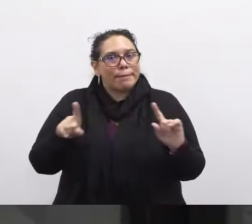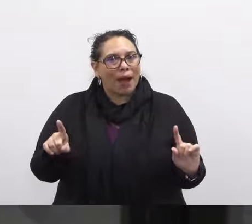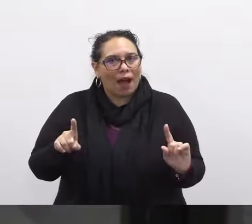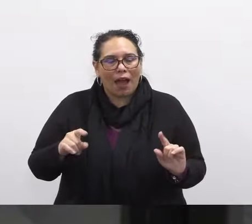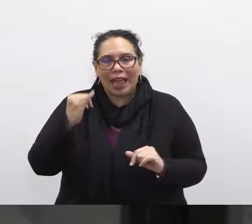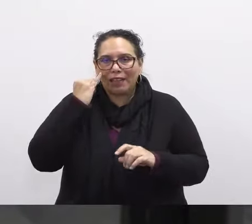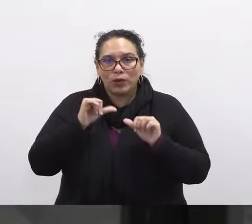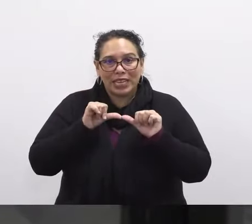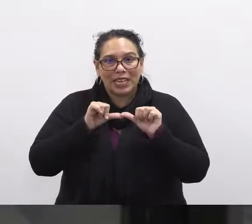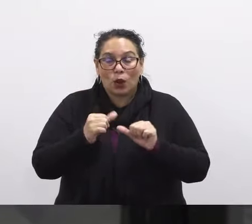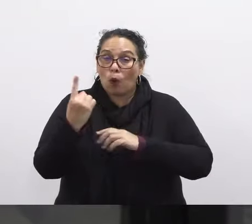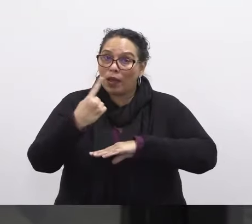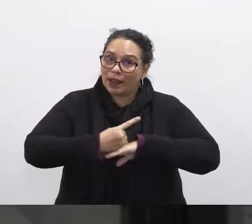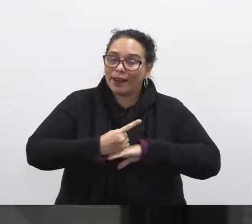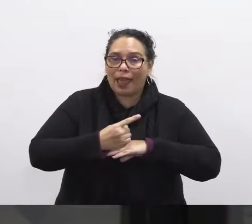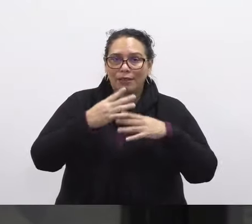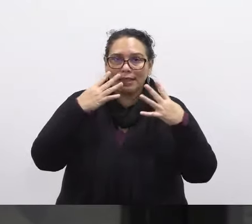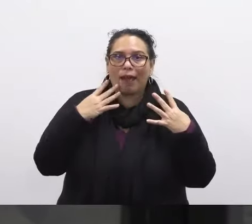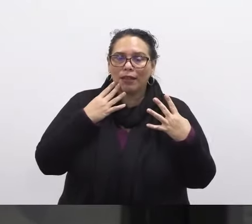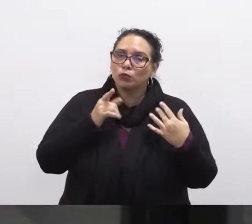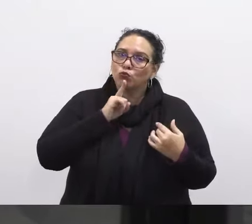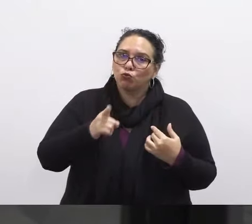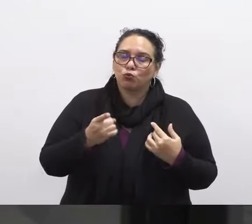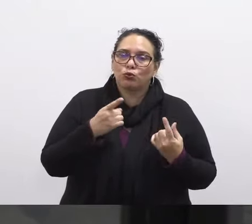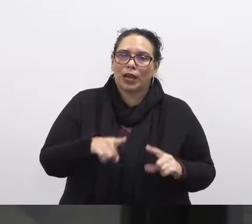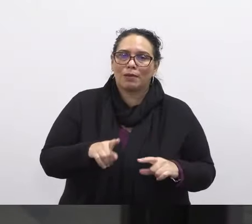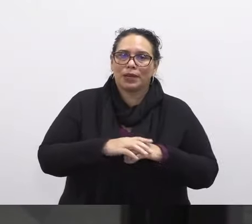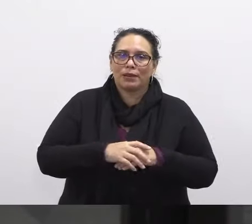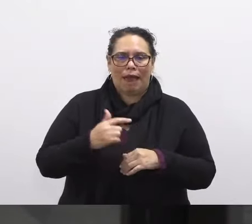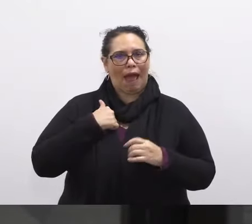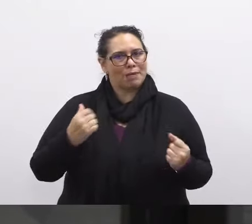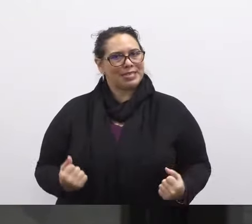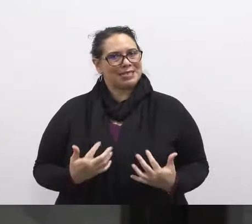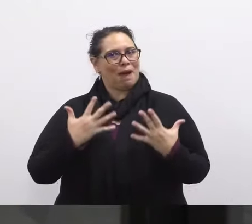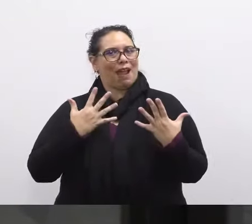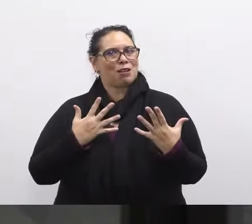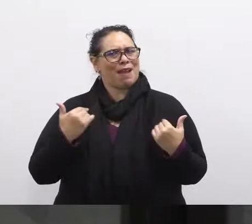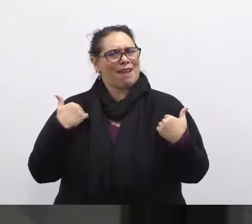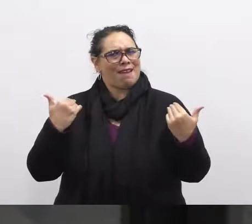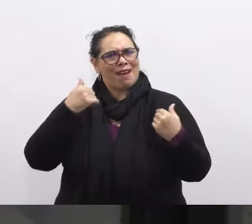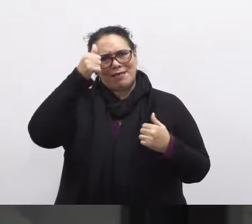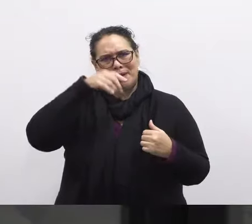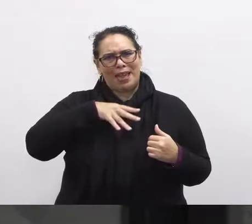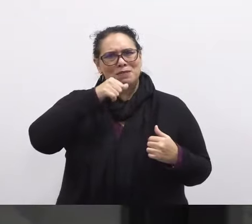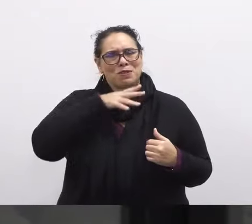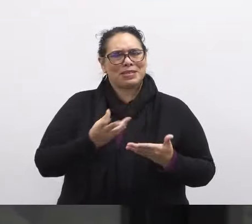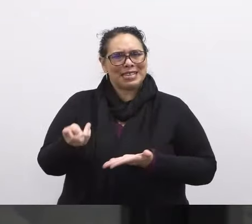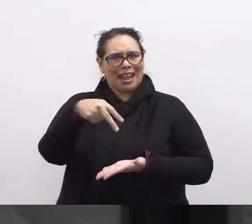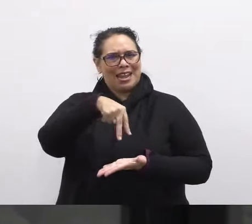one day, sadly, this may be the case. I have been inspired by young men and women standing up to make a change.